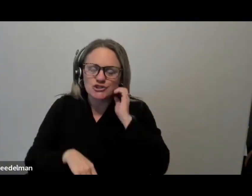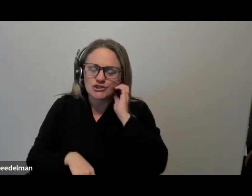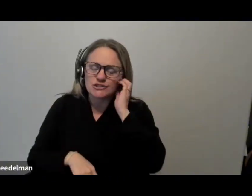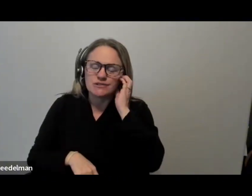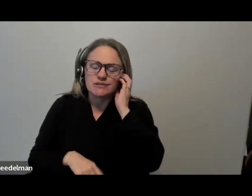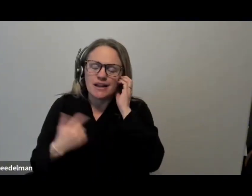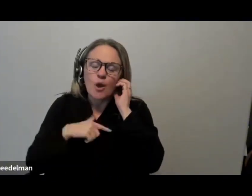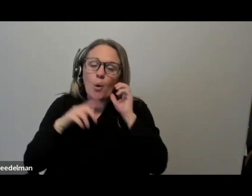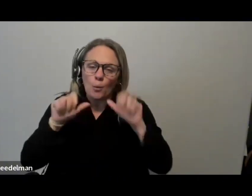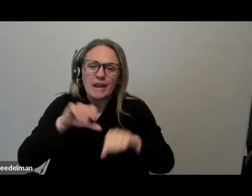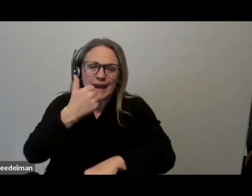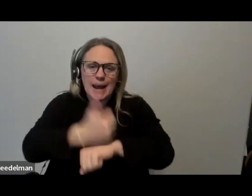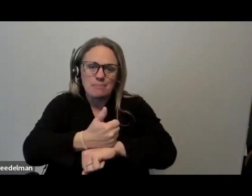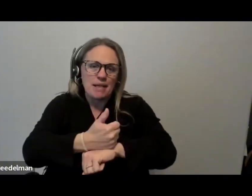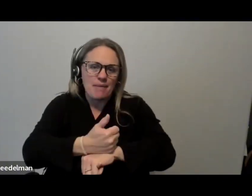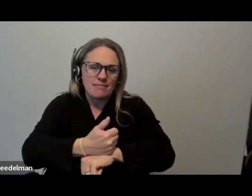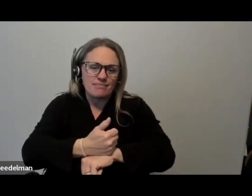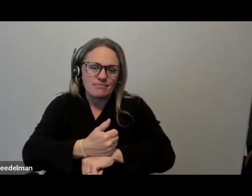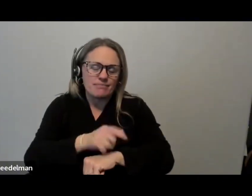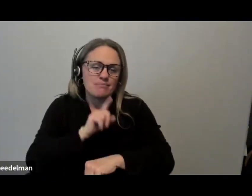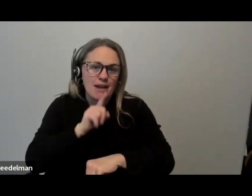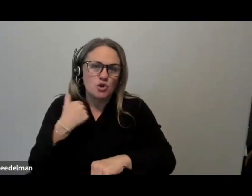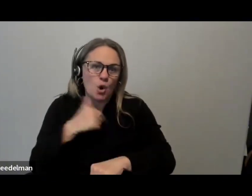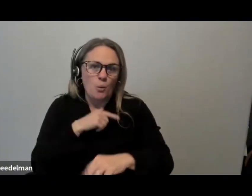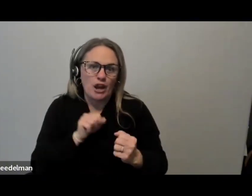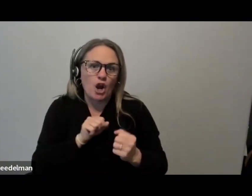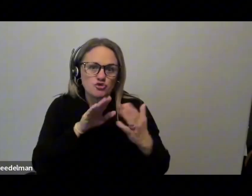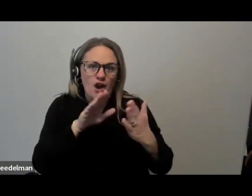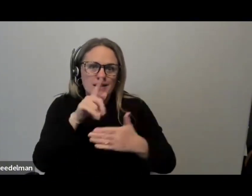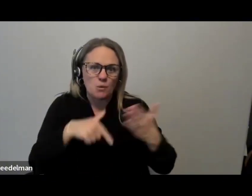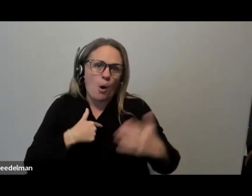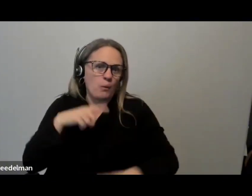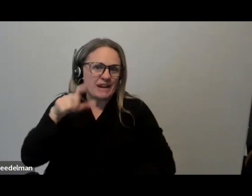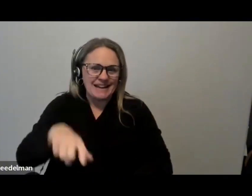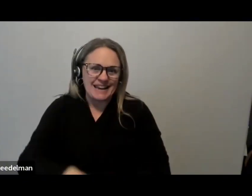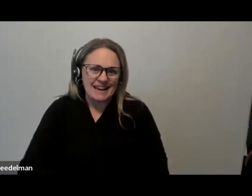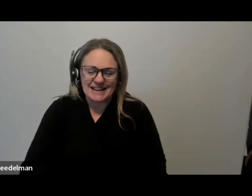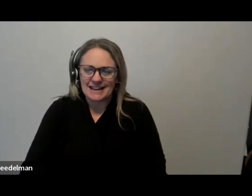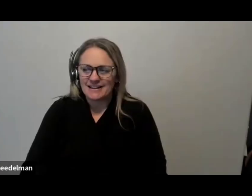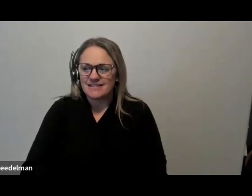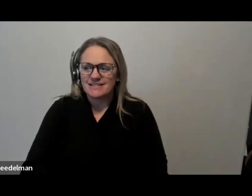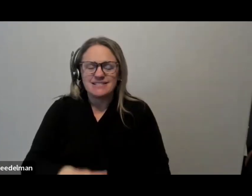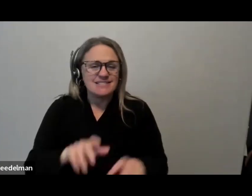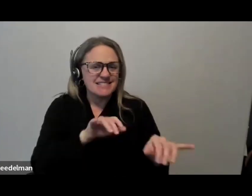that we're addressing what we need in any in the, the same way that any researcher would choose. How do you pick the best method